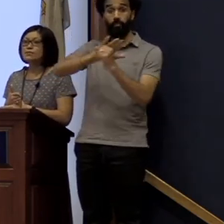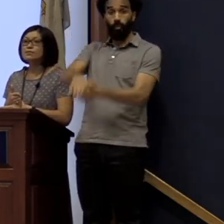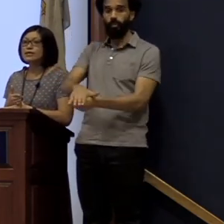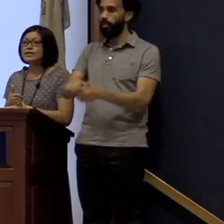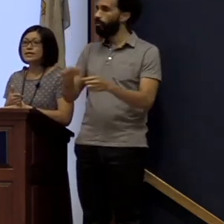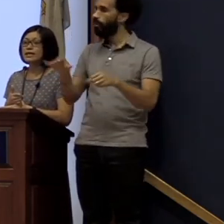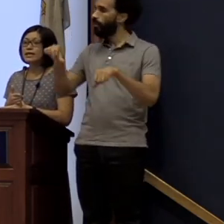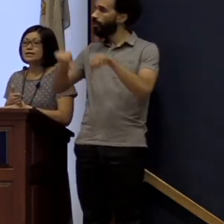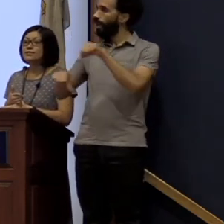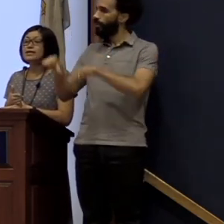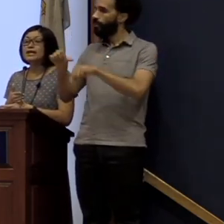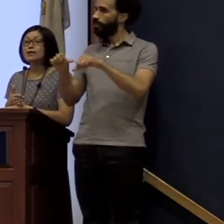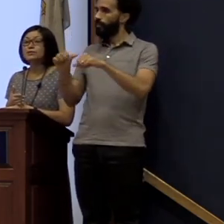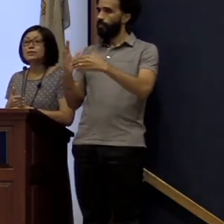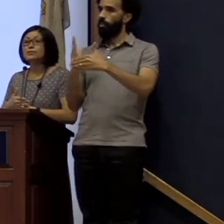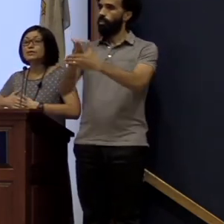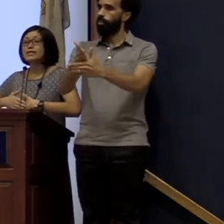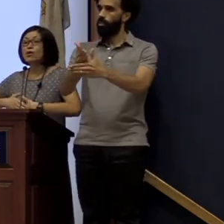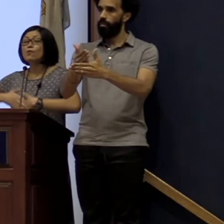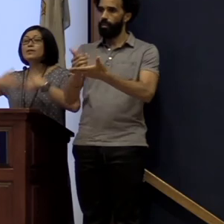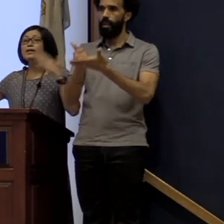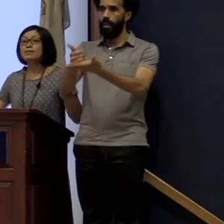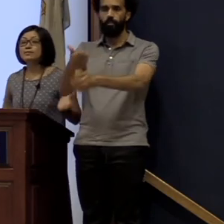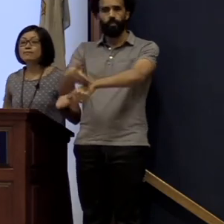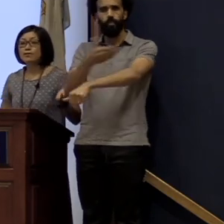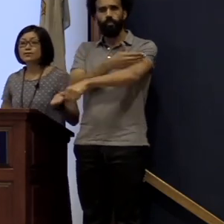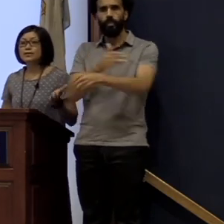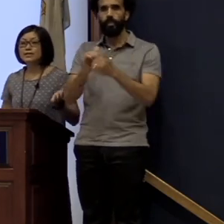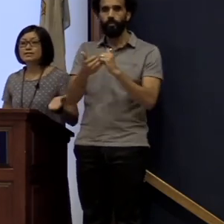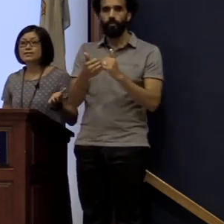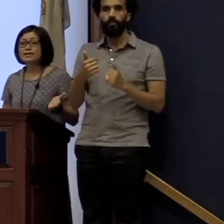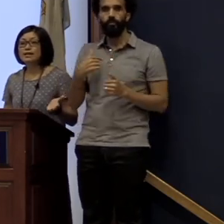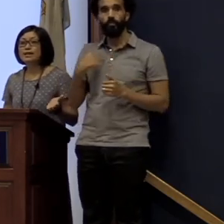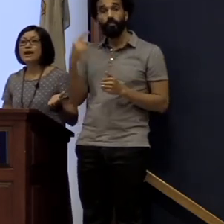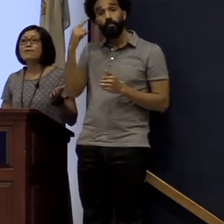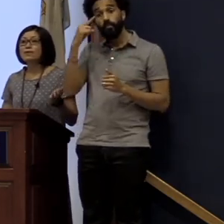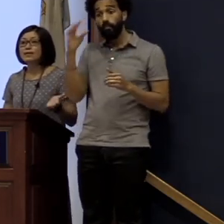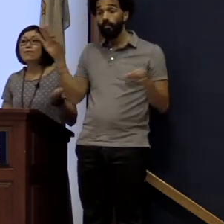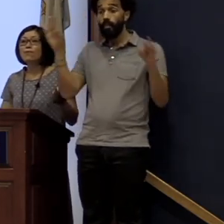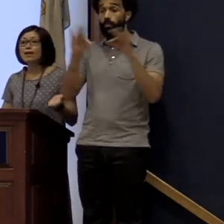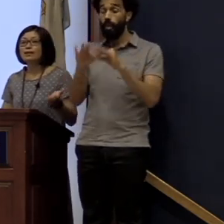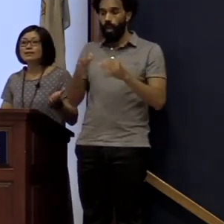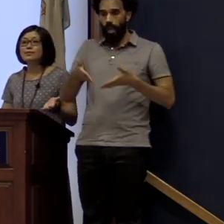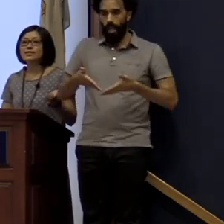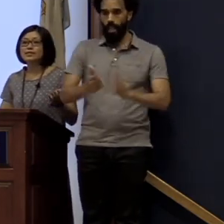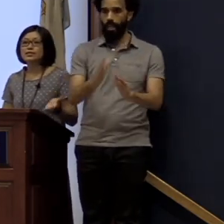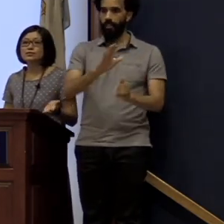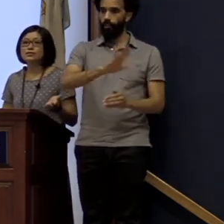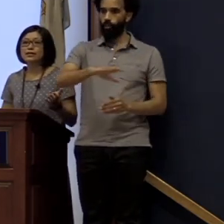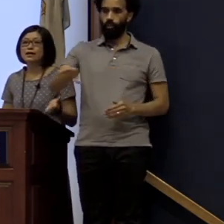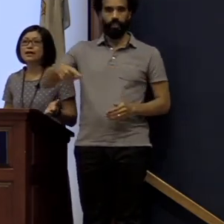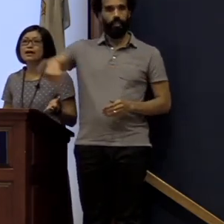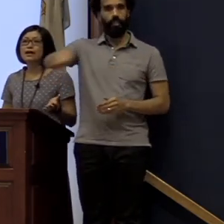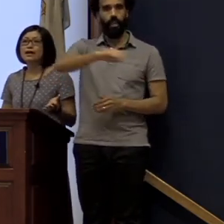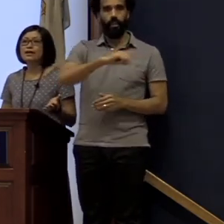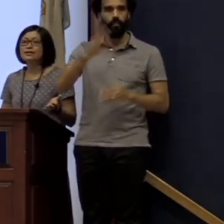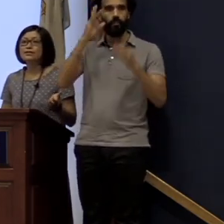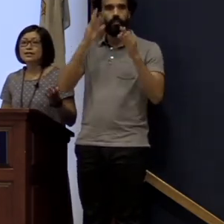Really? It really helps when we open up the floor to the kids to say really what are the community issues that are that you